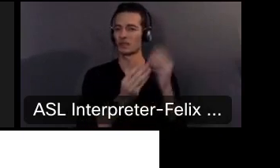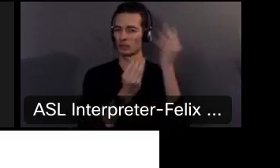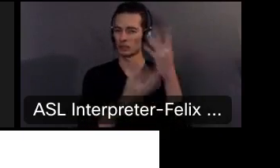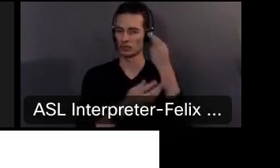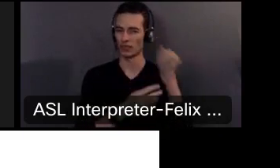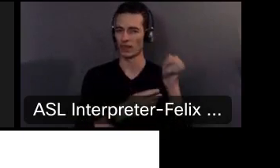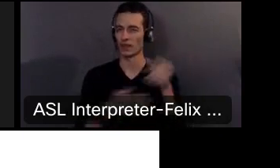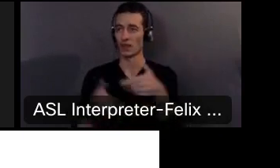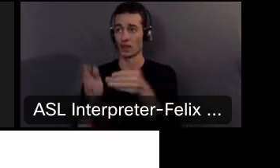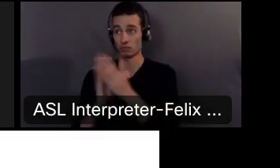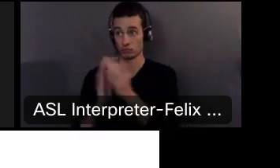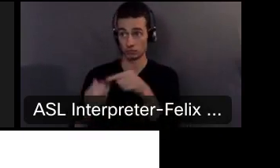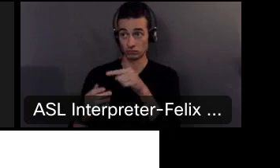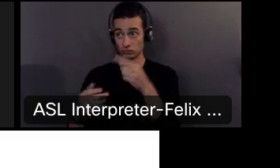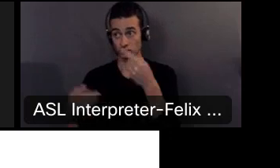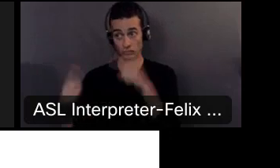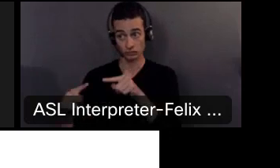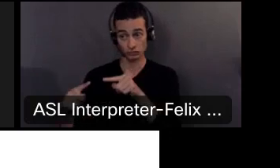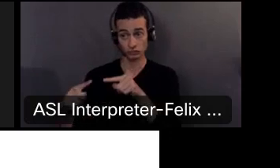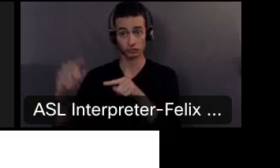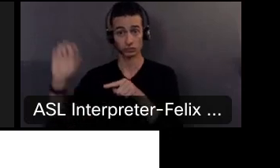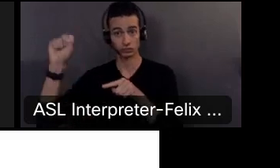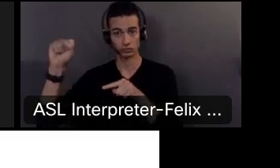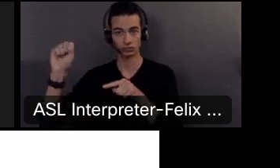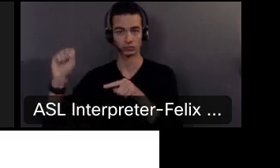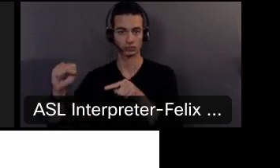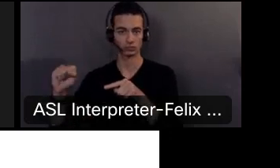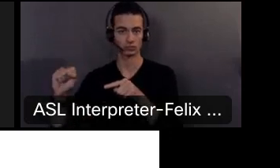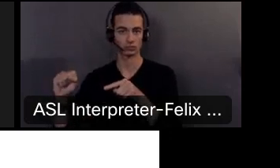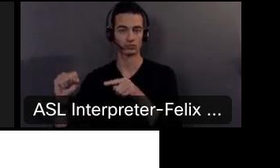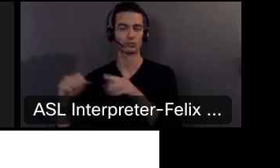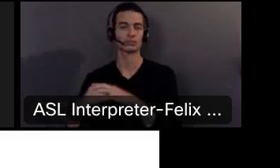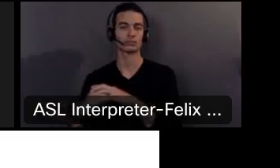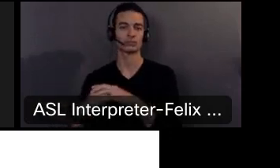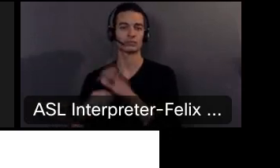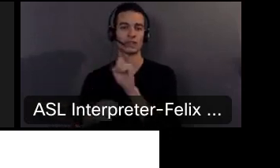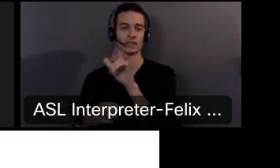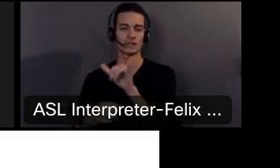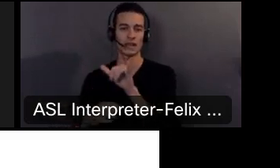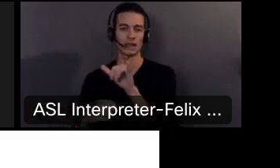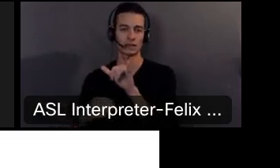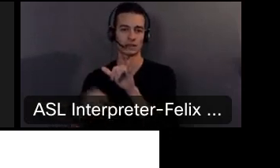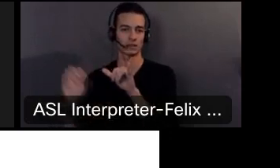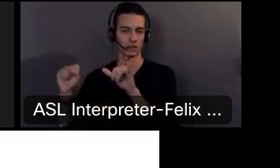Yes uh, Deborah brown? Yes. Yes. Sally Hernandez? Yes. Yes.